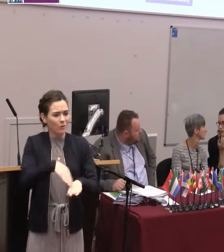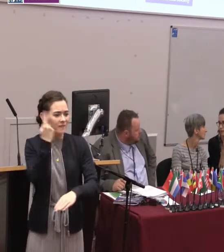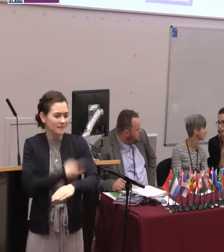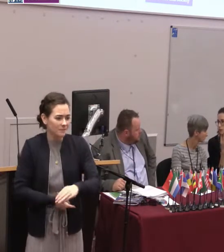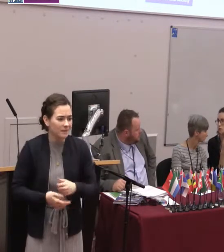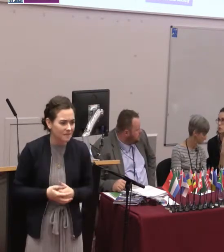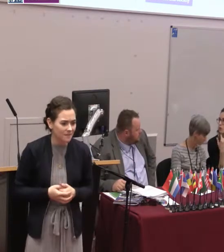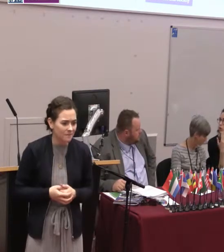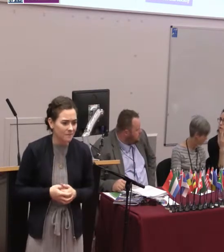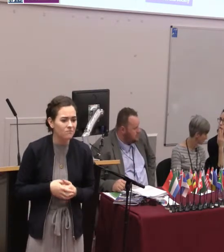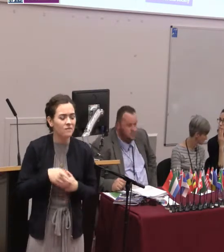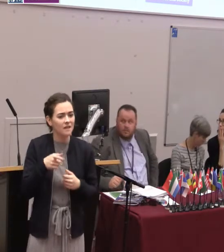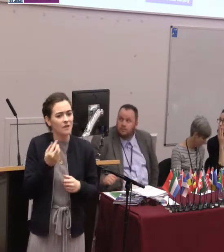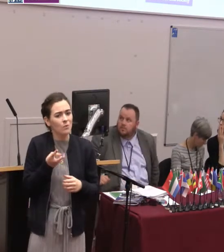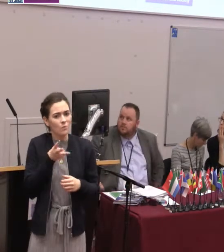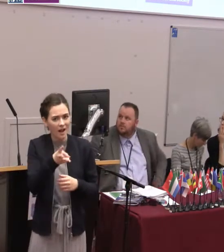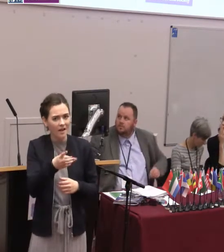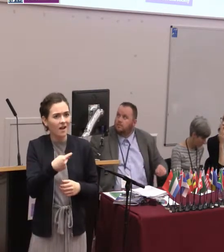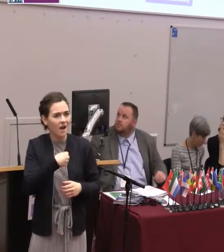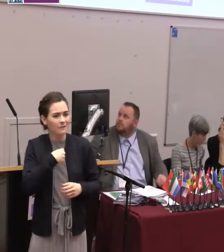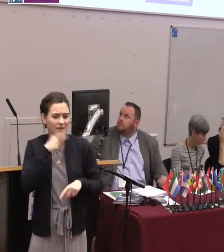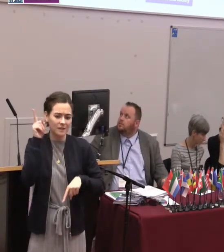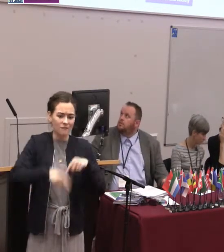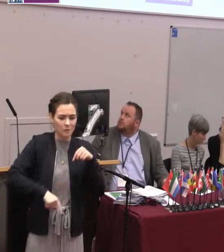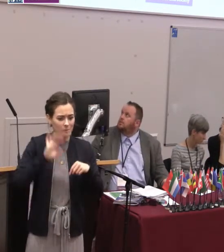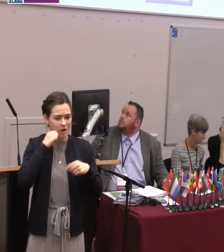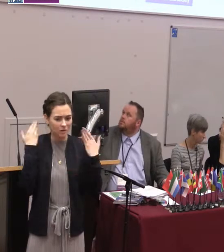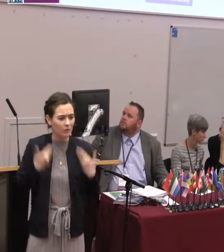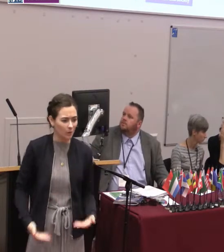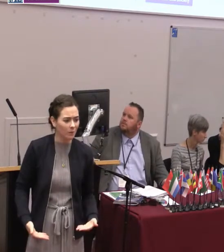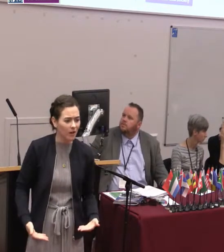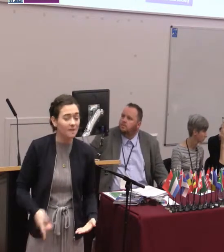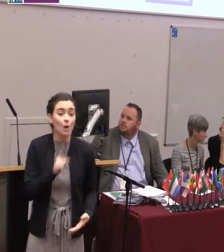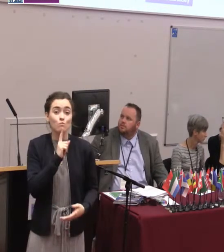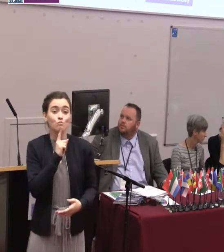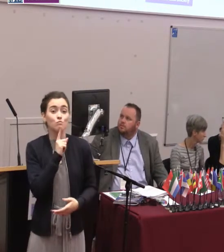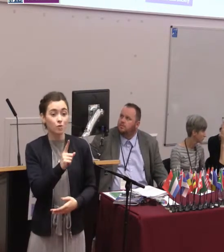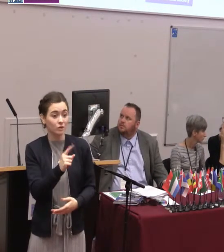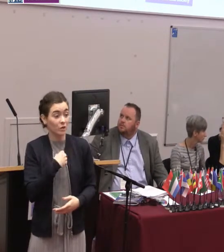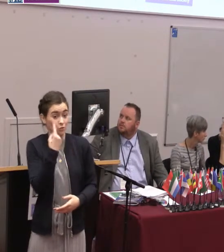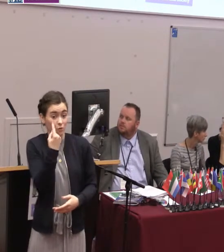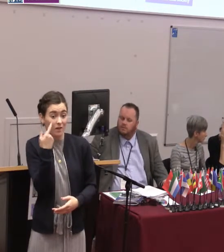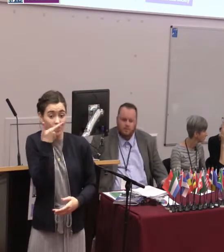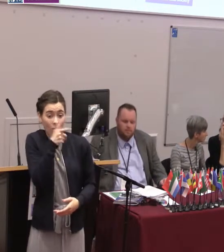In a way, I was actually punished by who I was. But I was one of the lucky ones.